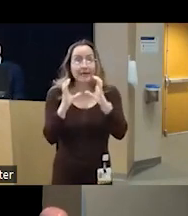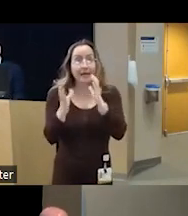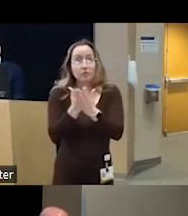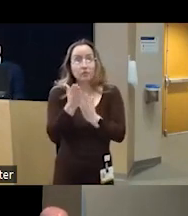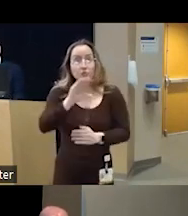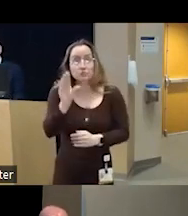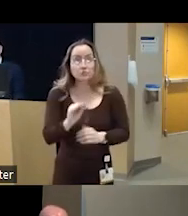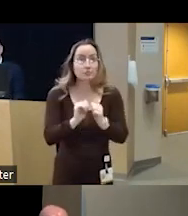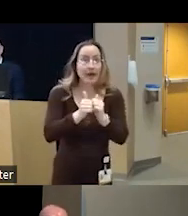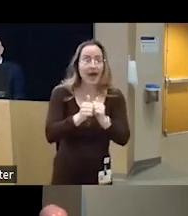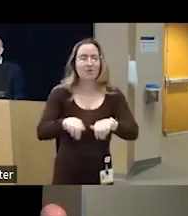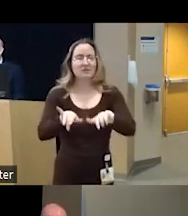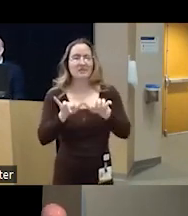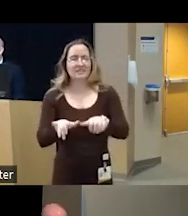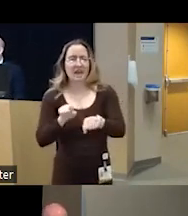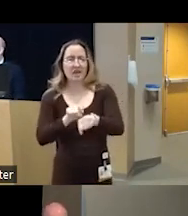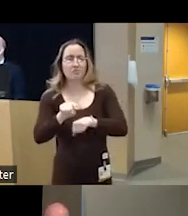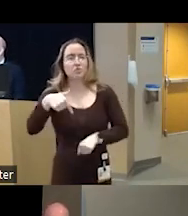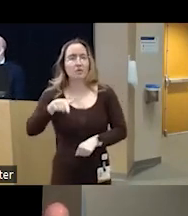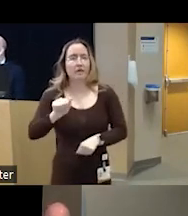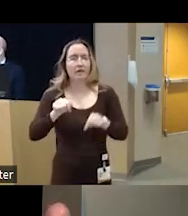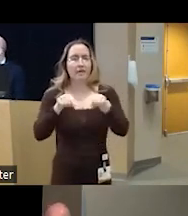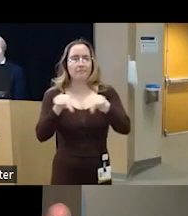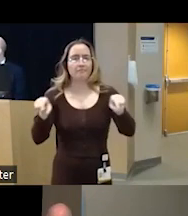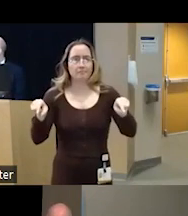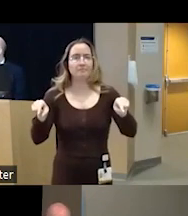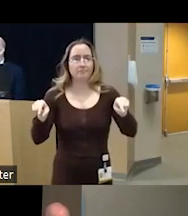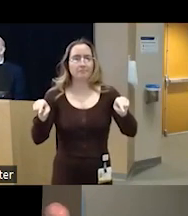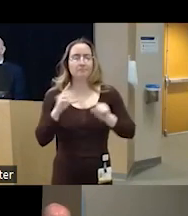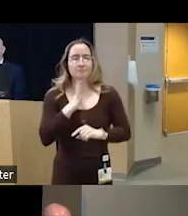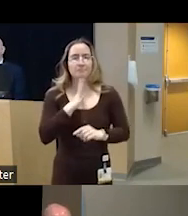Put them in the Q&A box at the bottom of your screen.